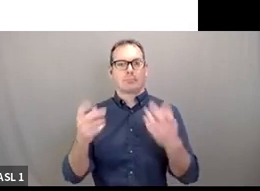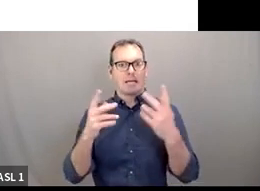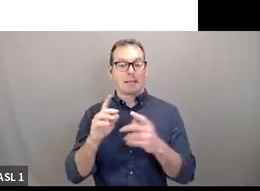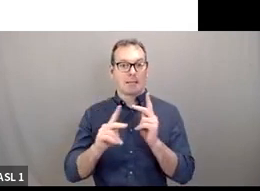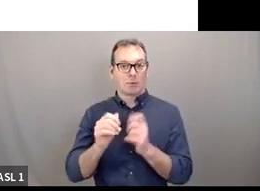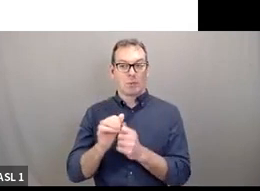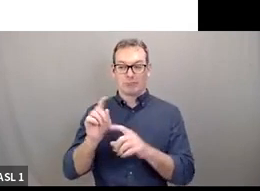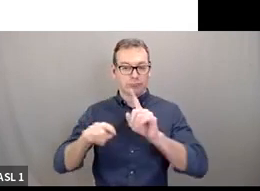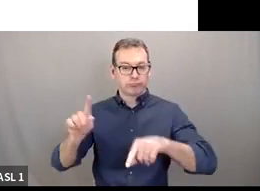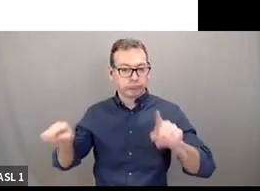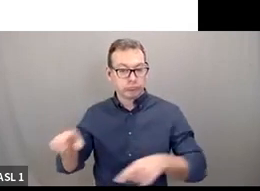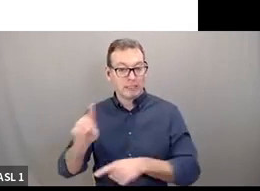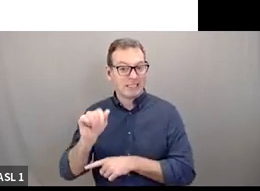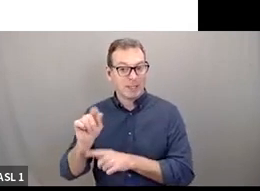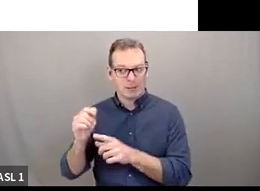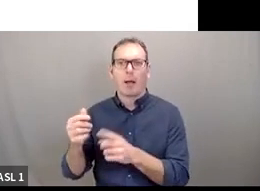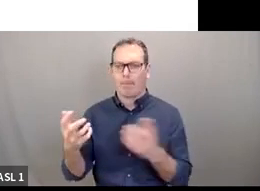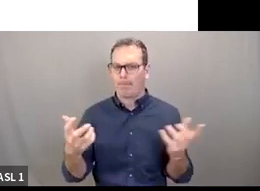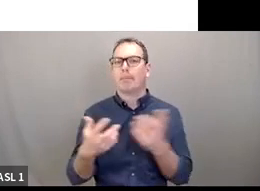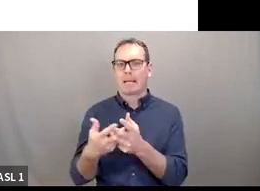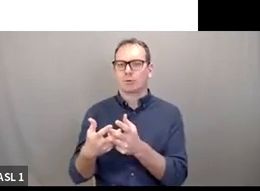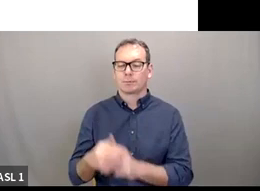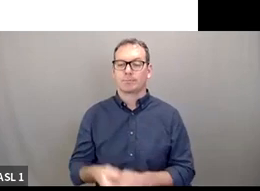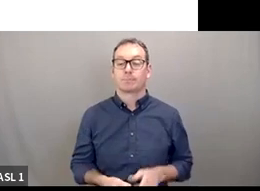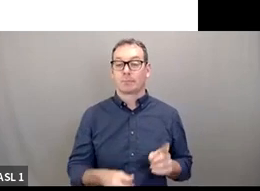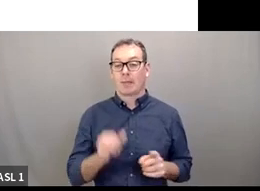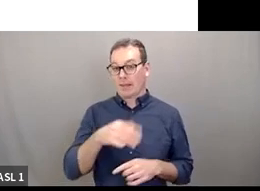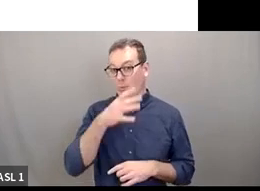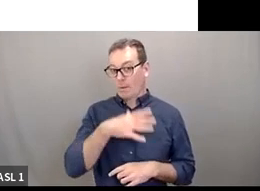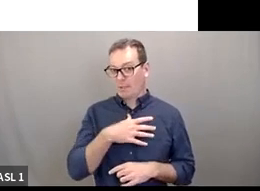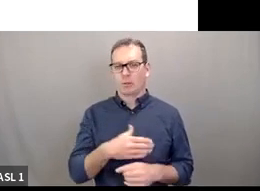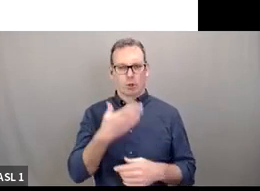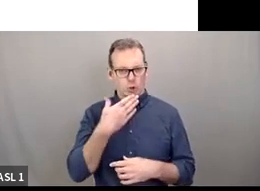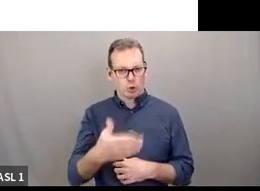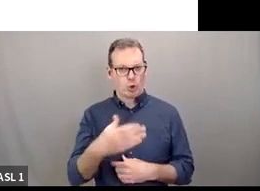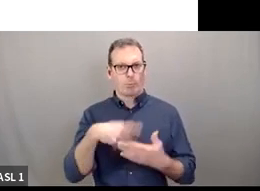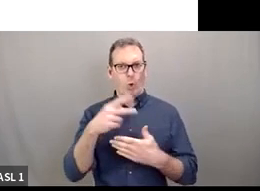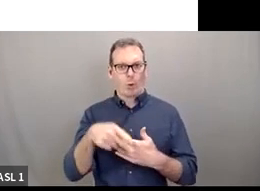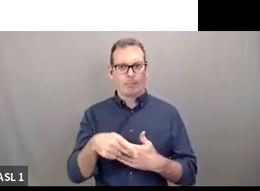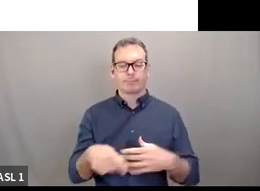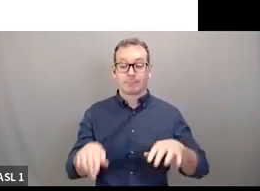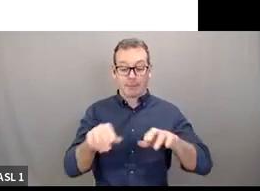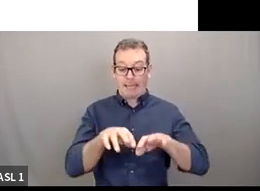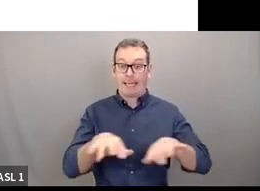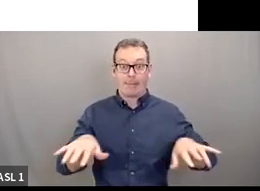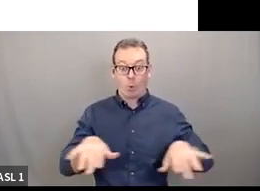but it really helped her because what it is it's a program it's a sensory keyboard and so for her